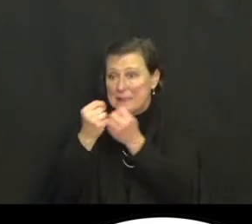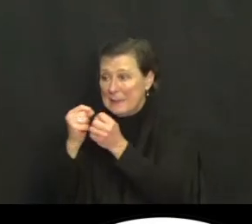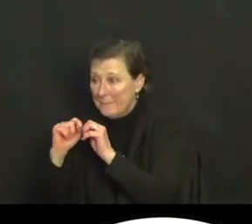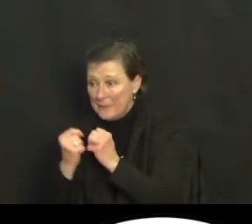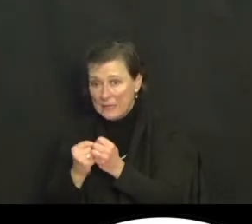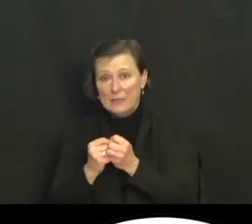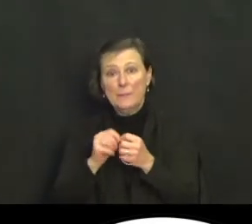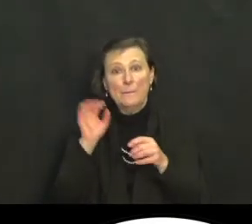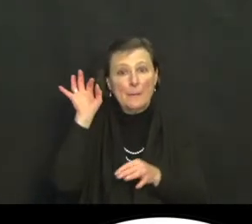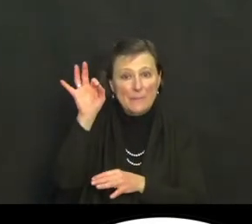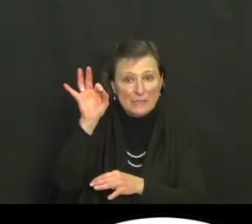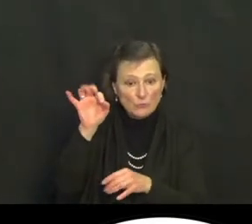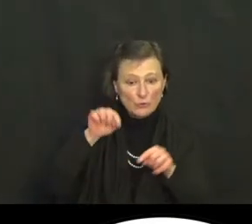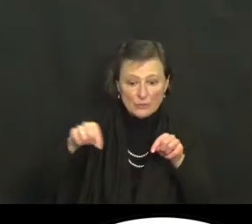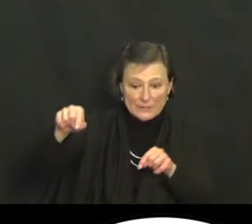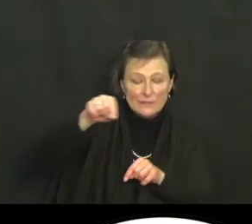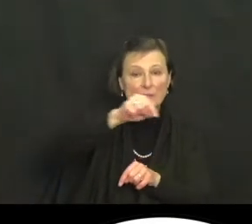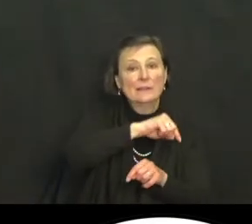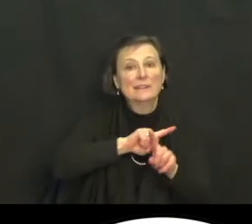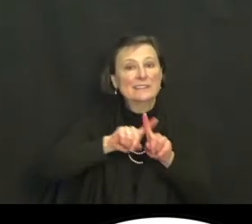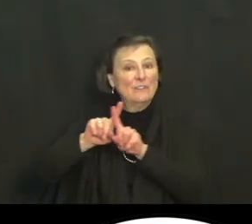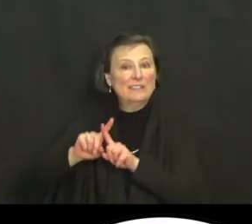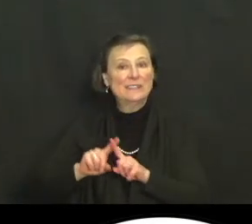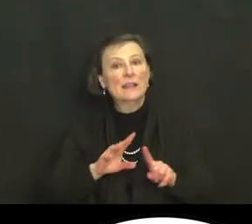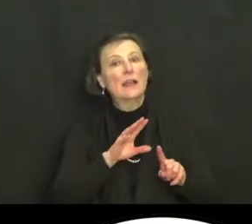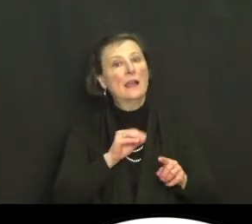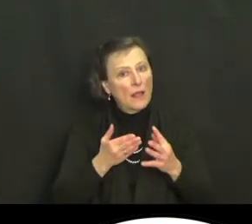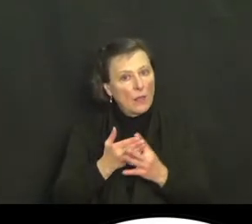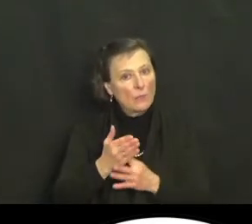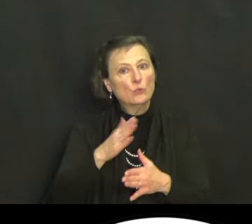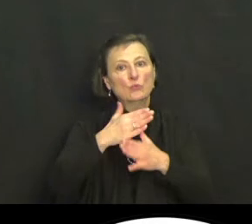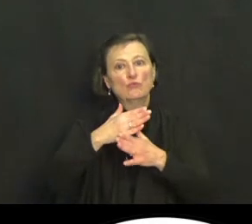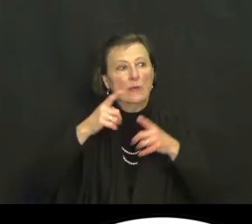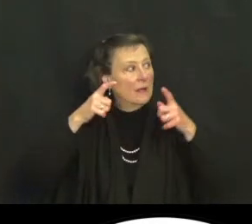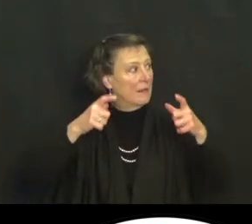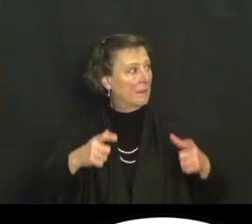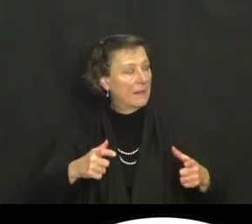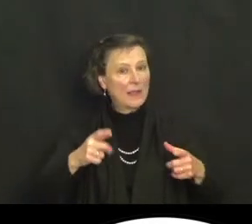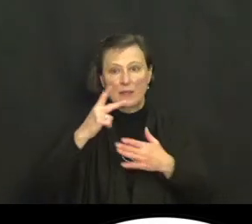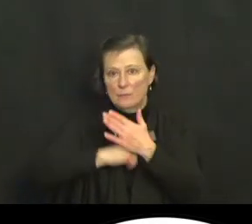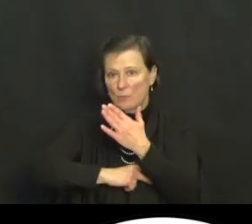and, through our Share-the-Plate program.